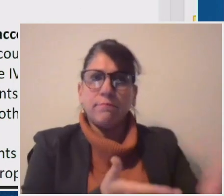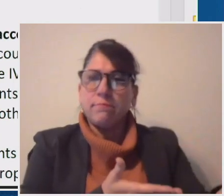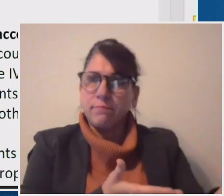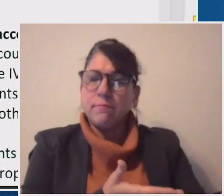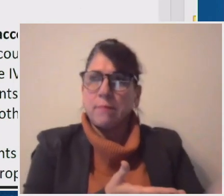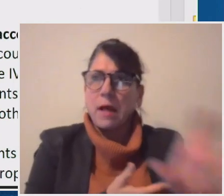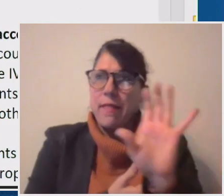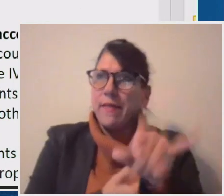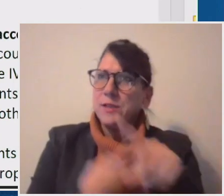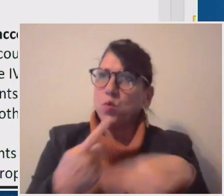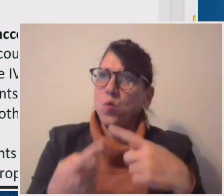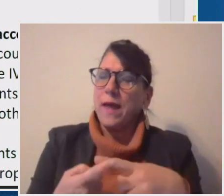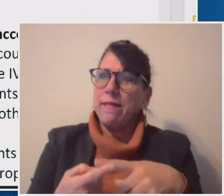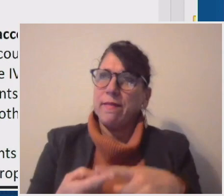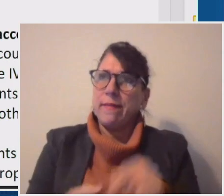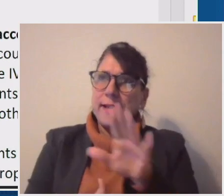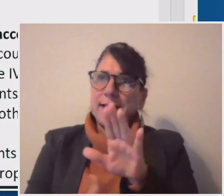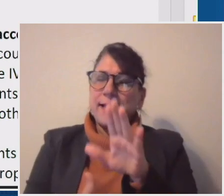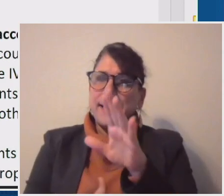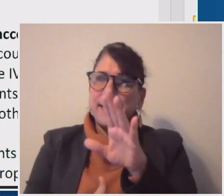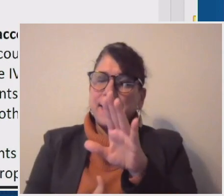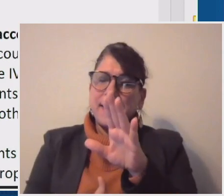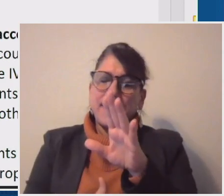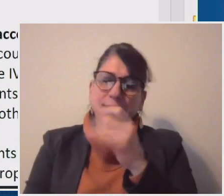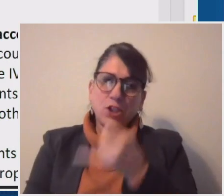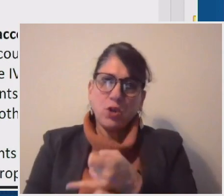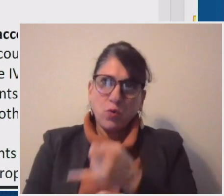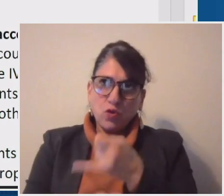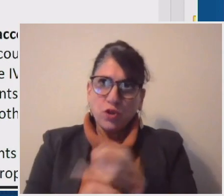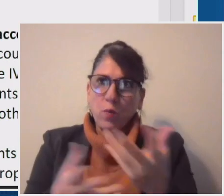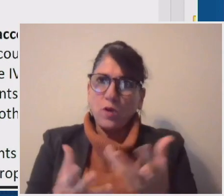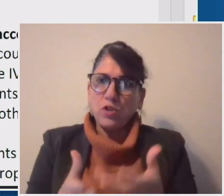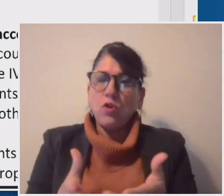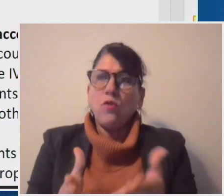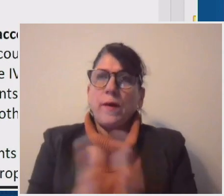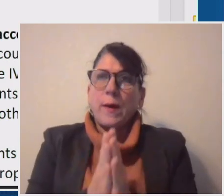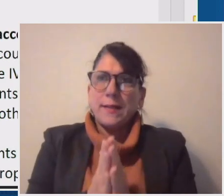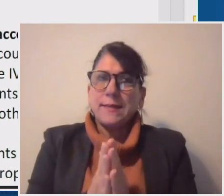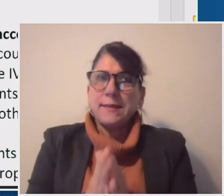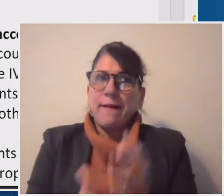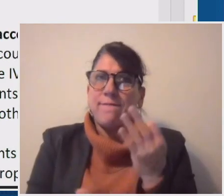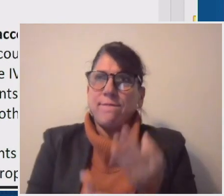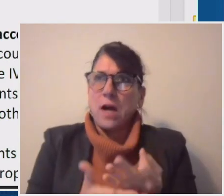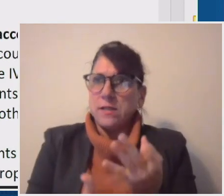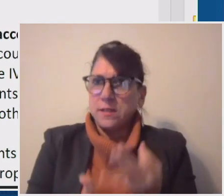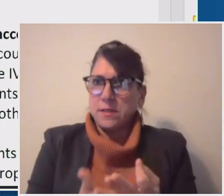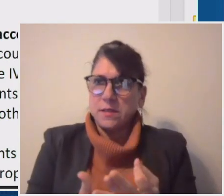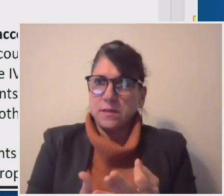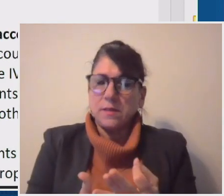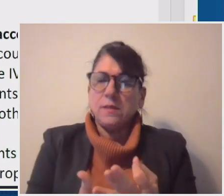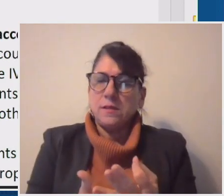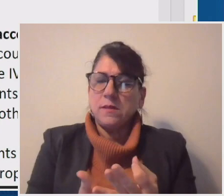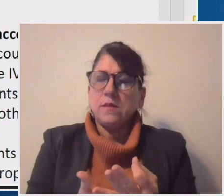institution wants to request funds, it does so.